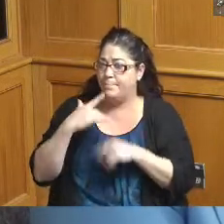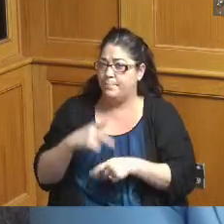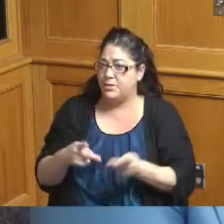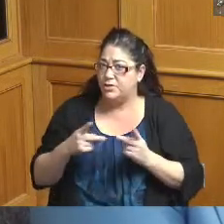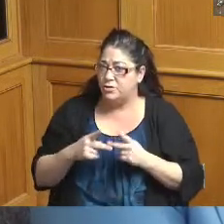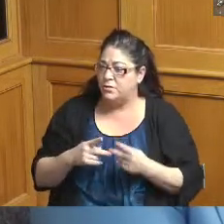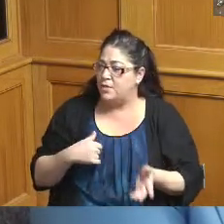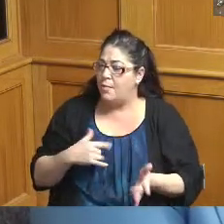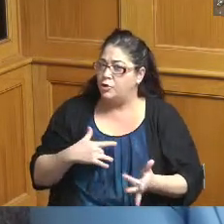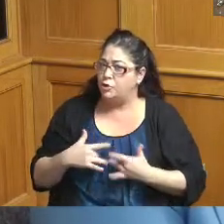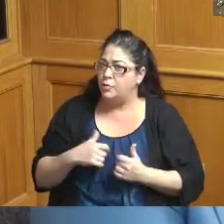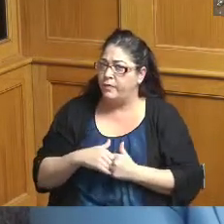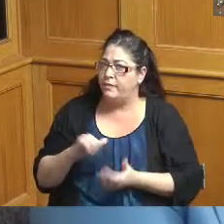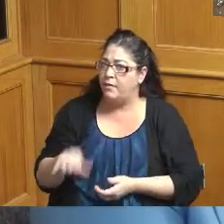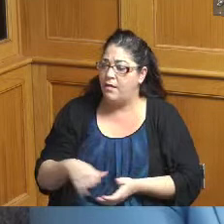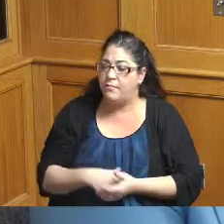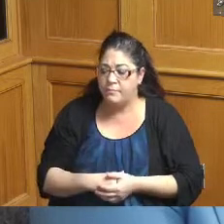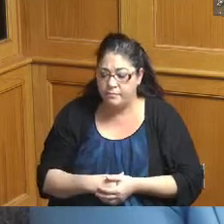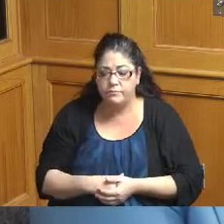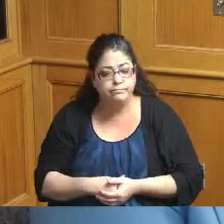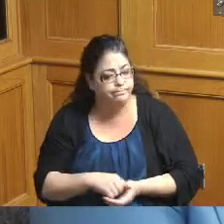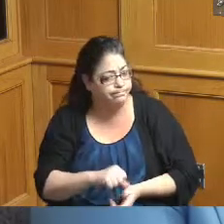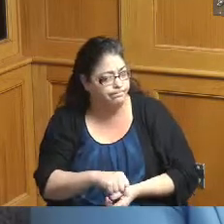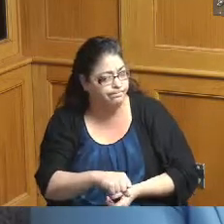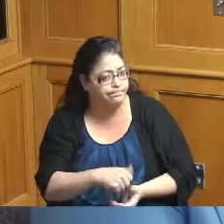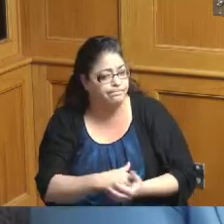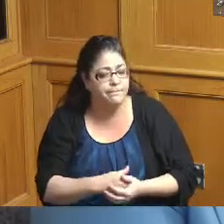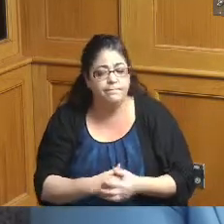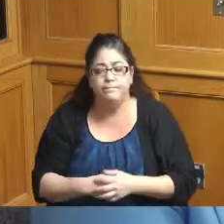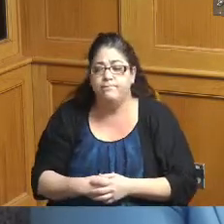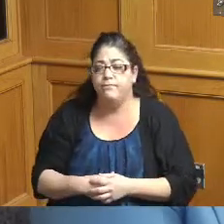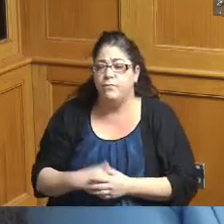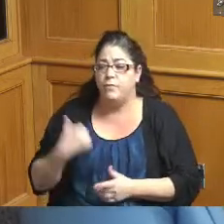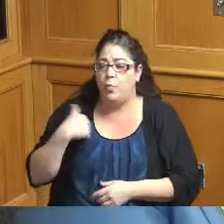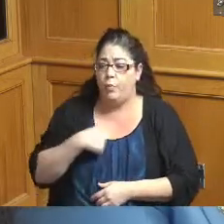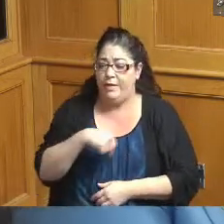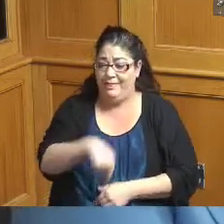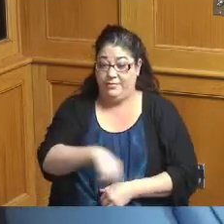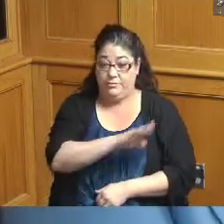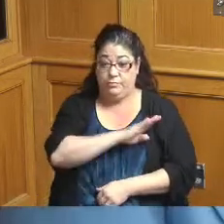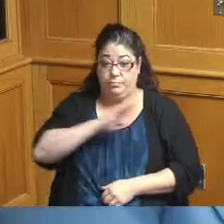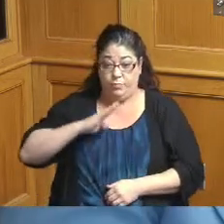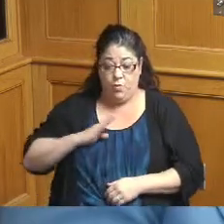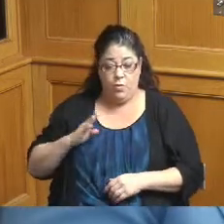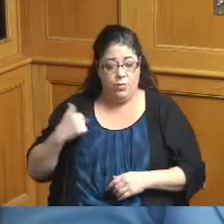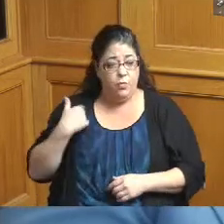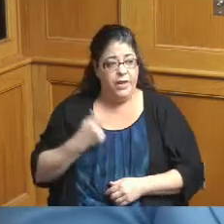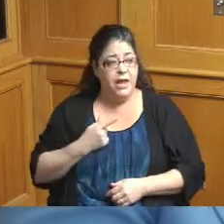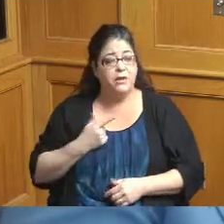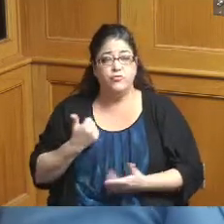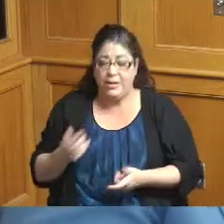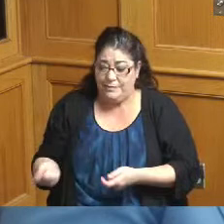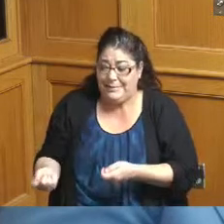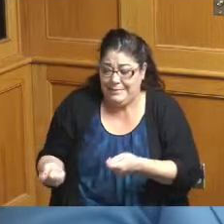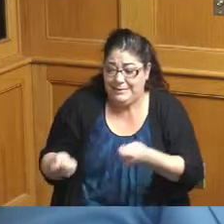and I know that we as a board we have worked very hard to bring up the number to be competitive in